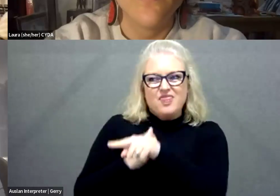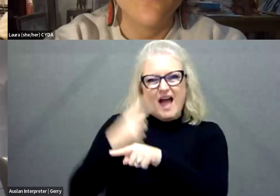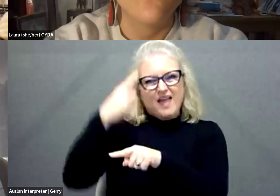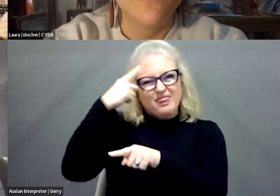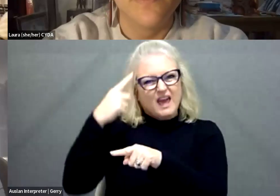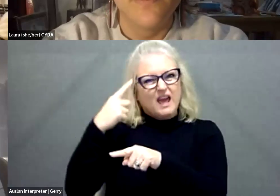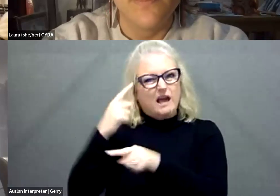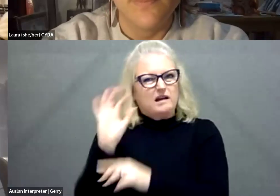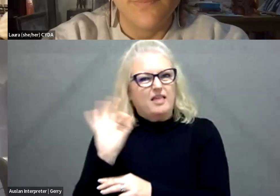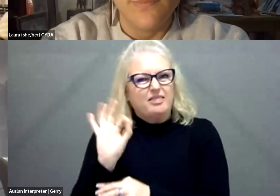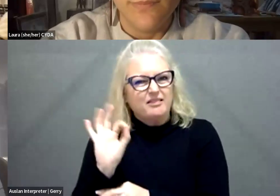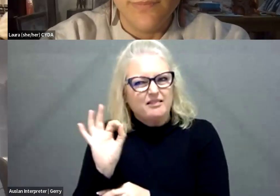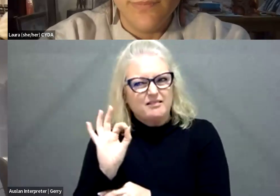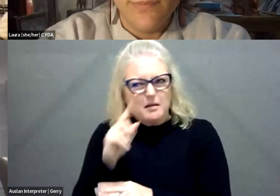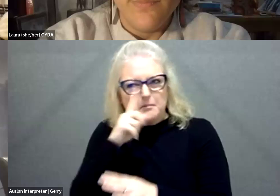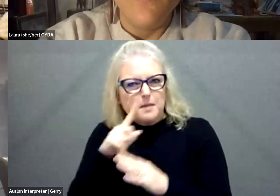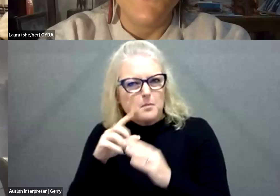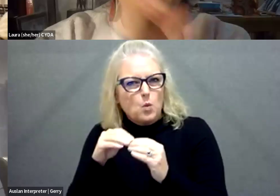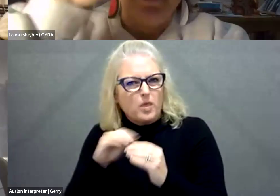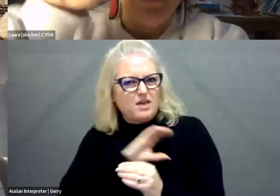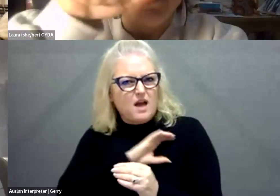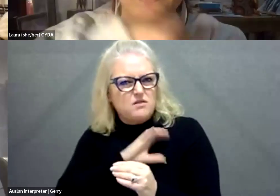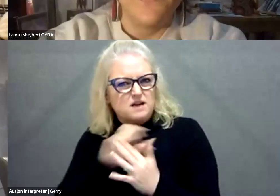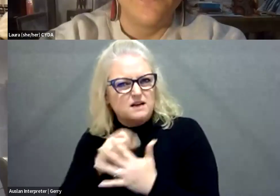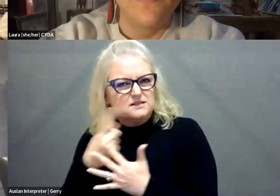is something that people want to read about, but it absolutely is. As Laura said we make